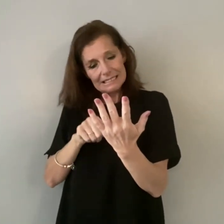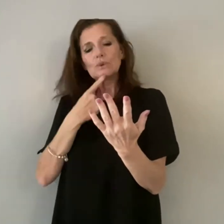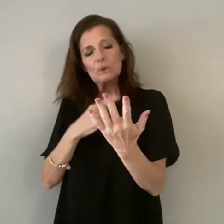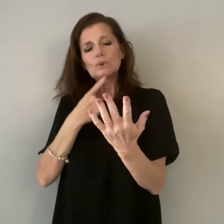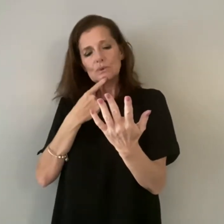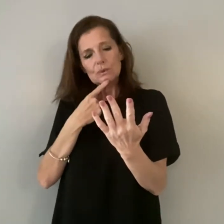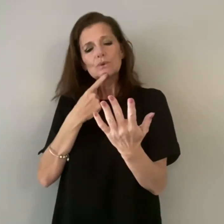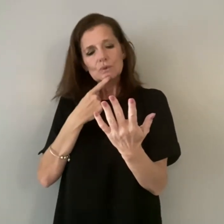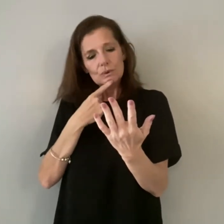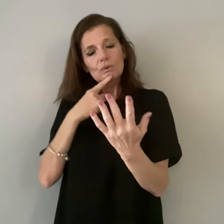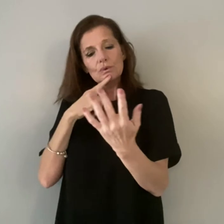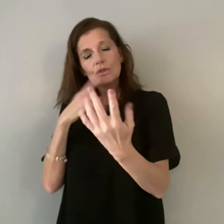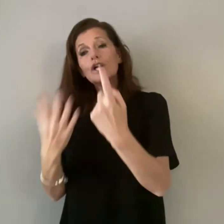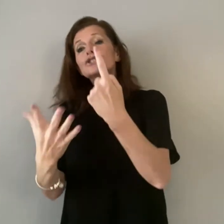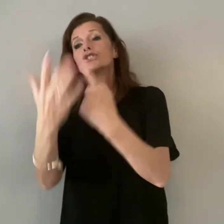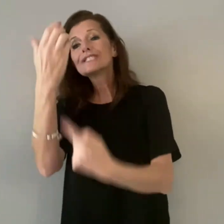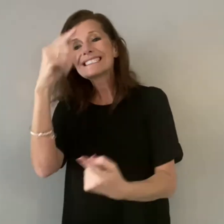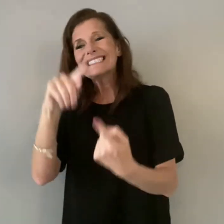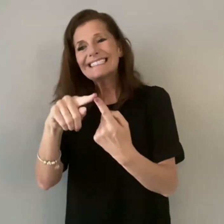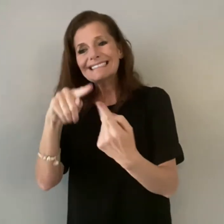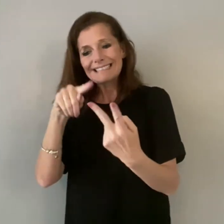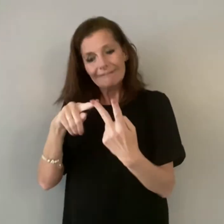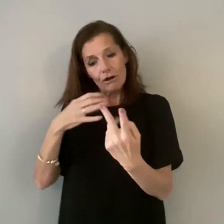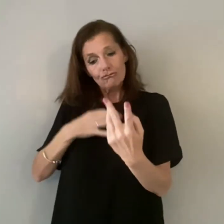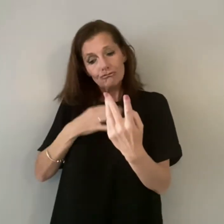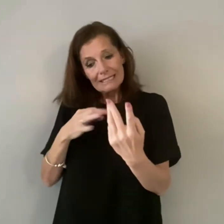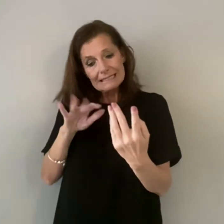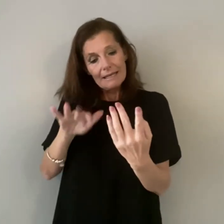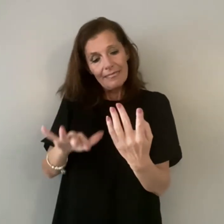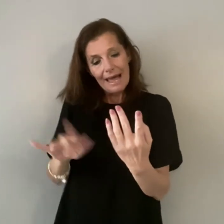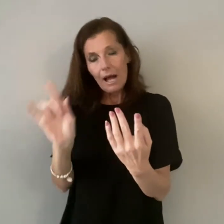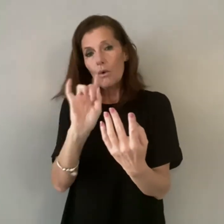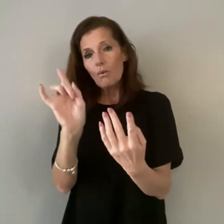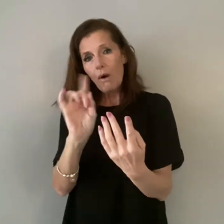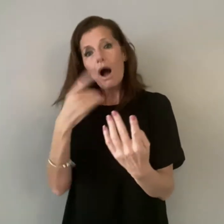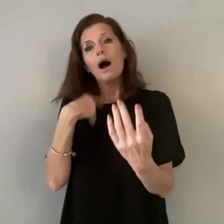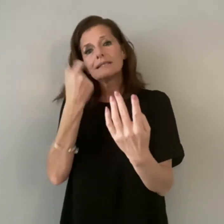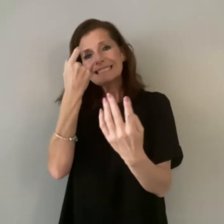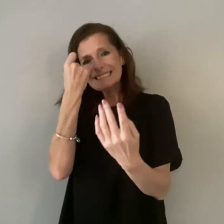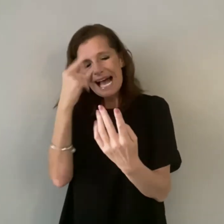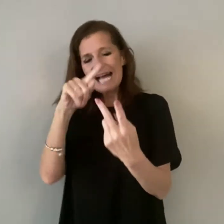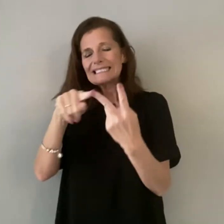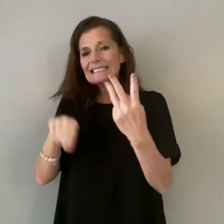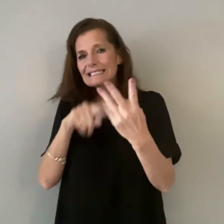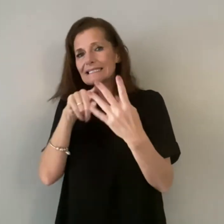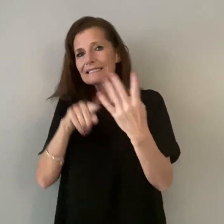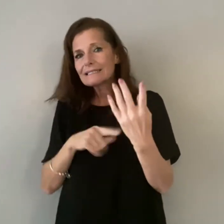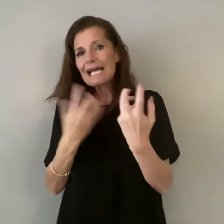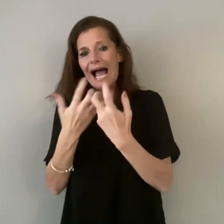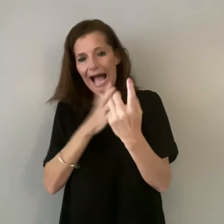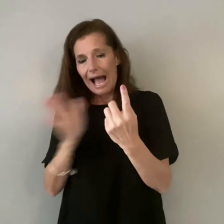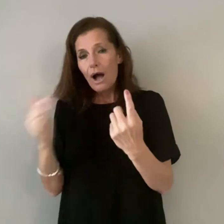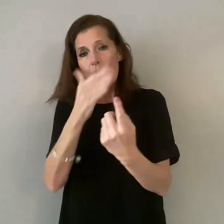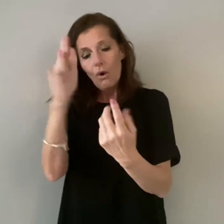You understand how to get to that destination and what pitfalls lie on the way, what bog you have to cross.